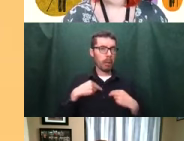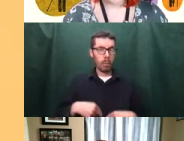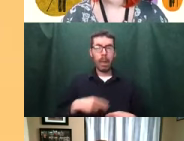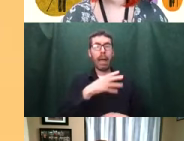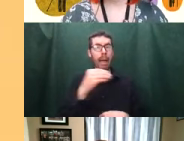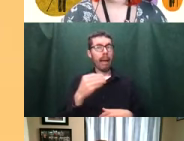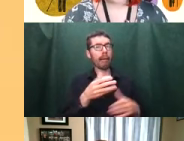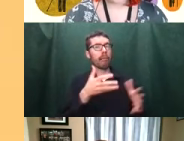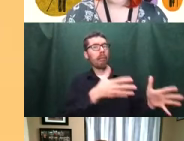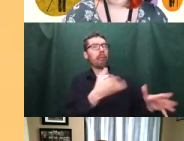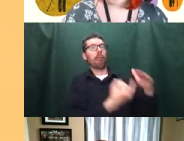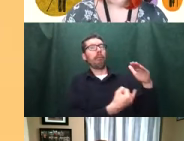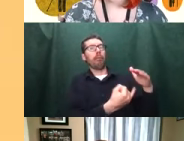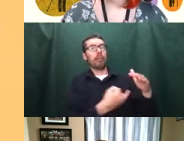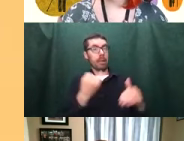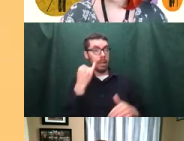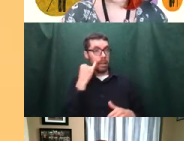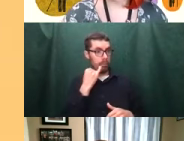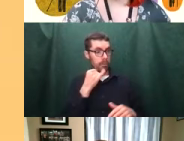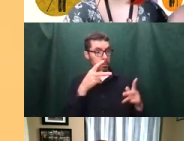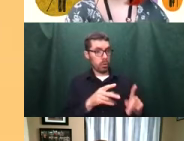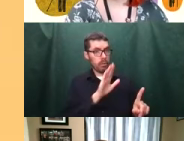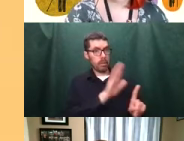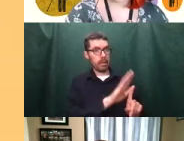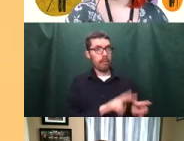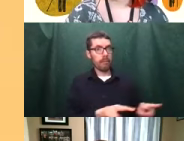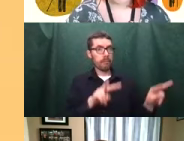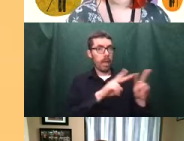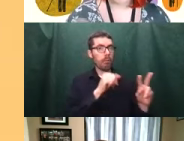So if a person's value is not types, they're product, productivity as capitalism would